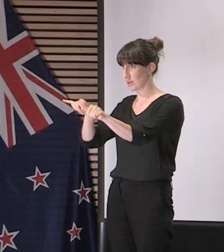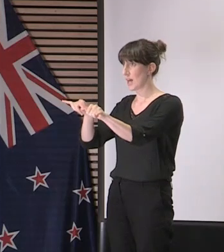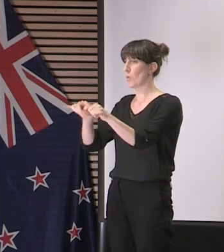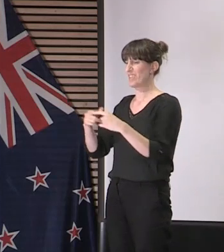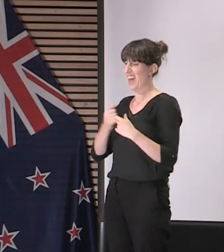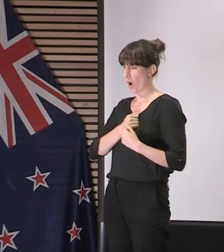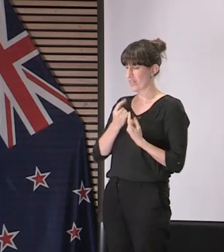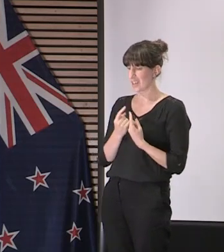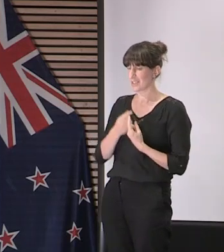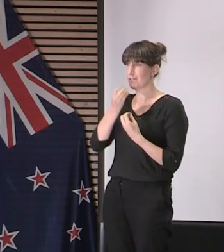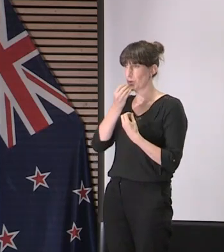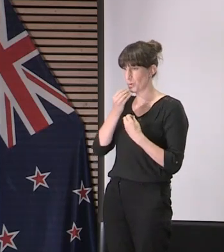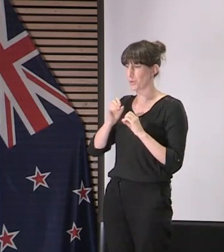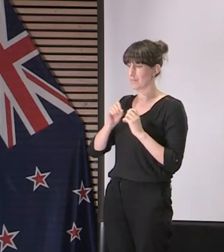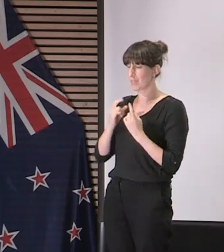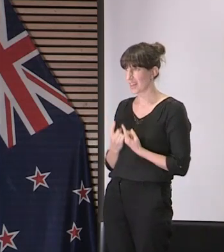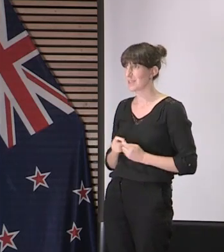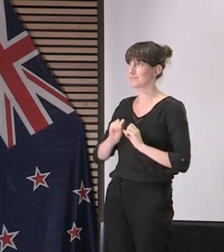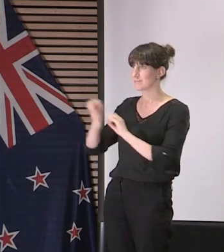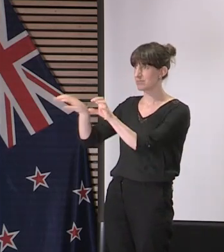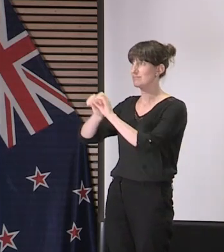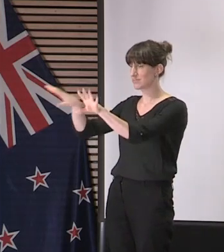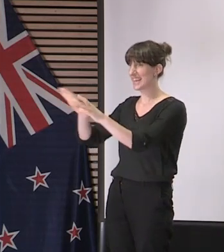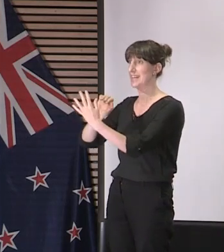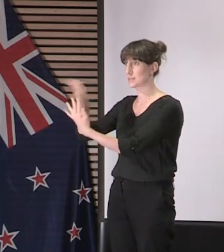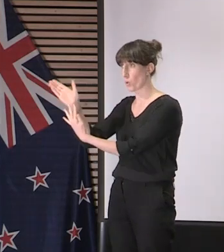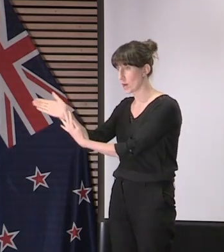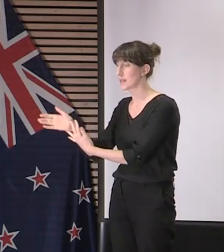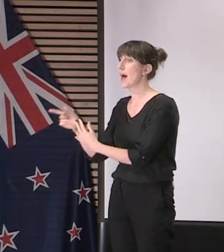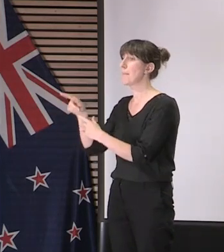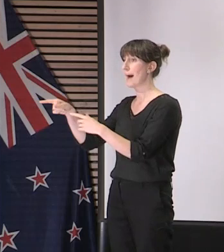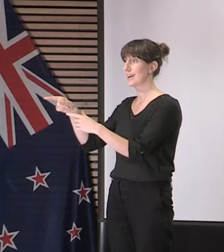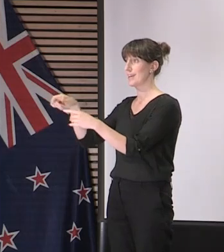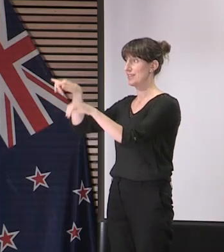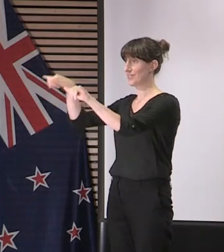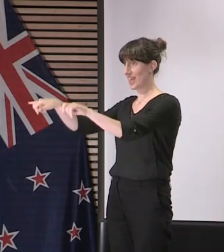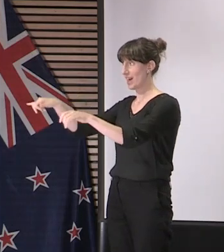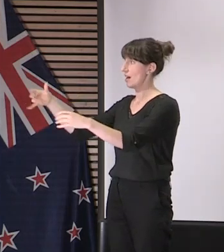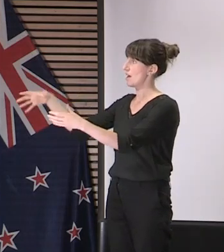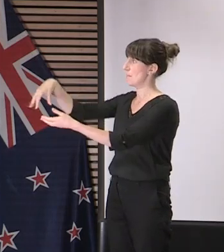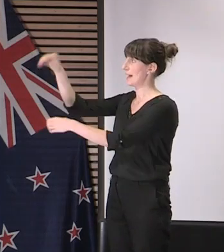are taking food overseas and returning with cargo, which